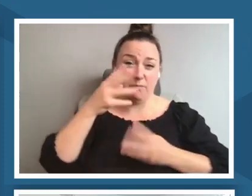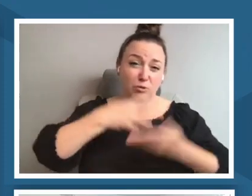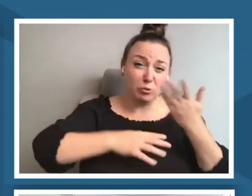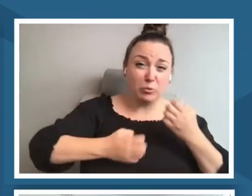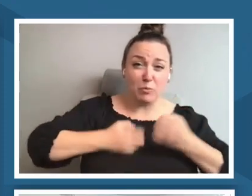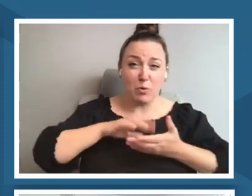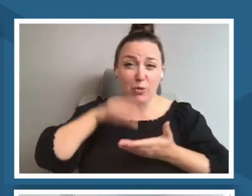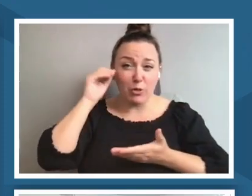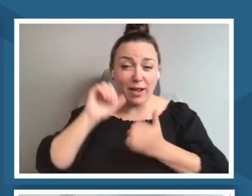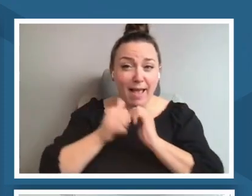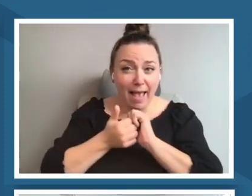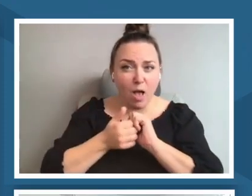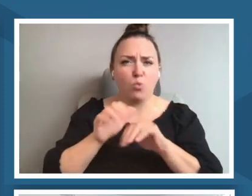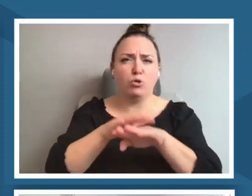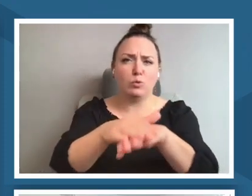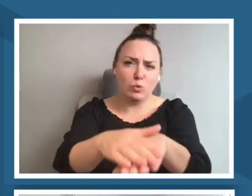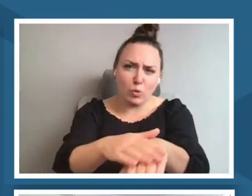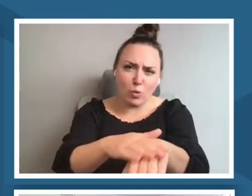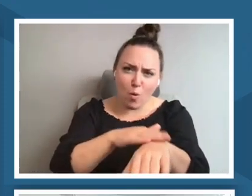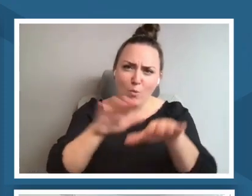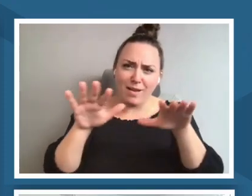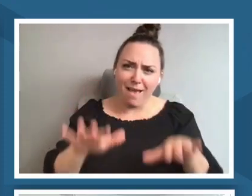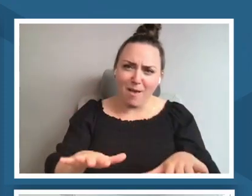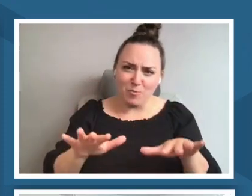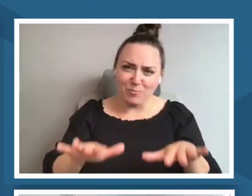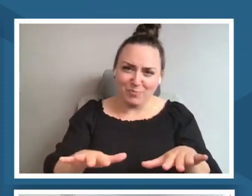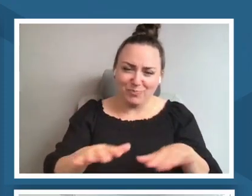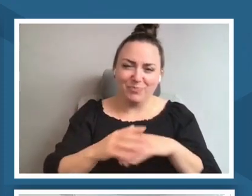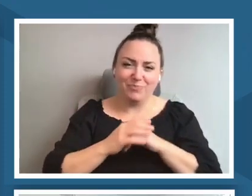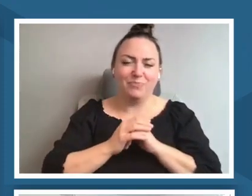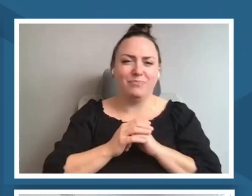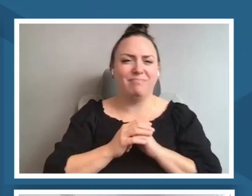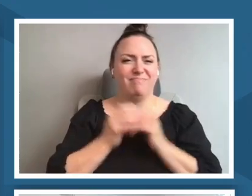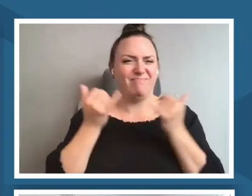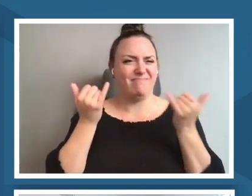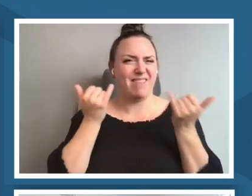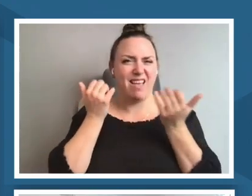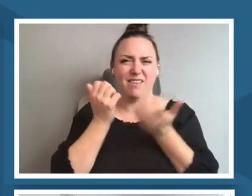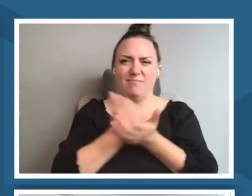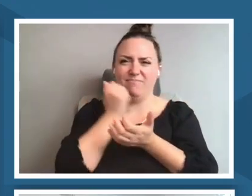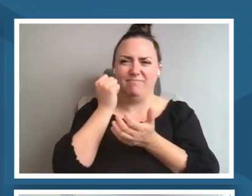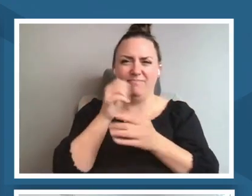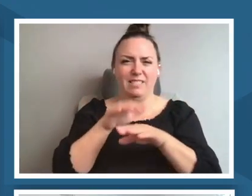so let's take the time to slow down now